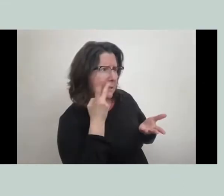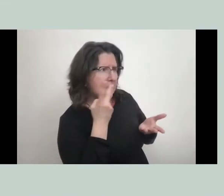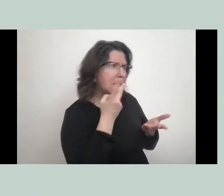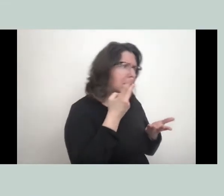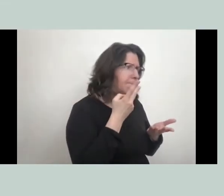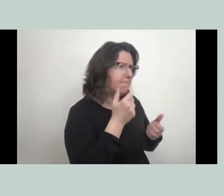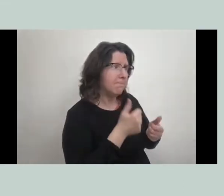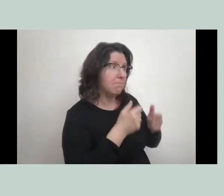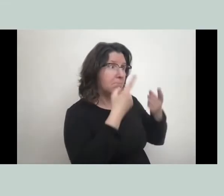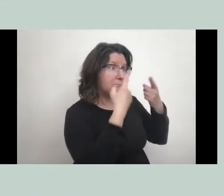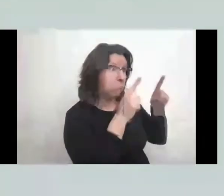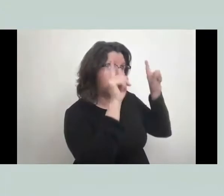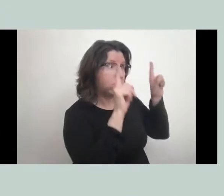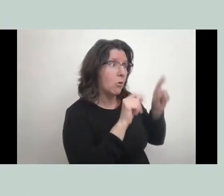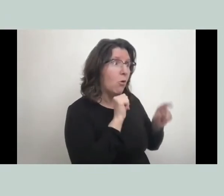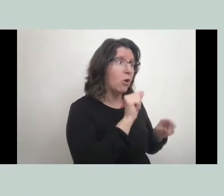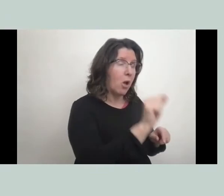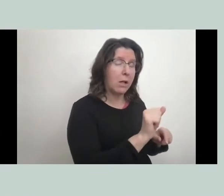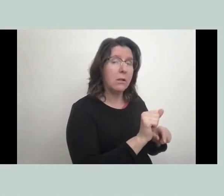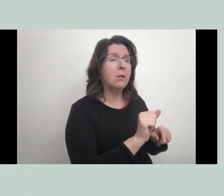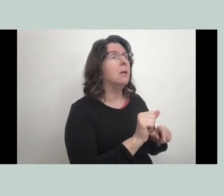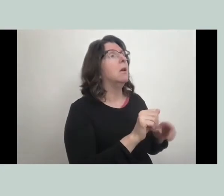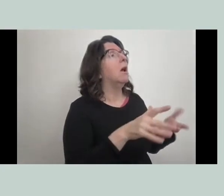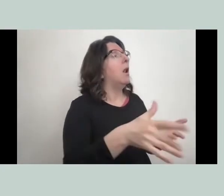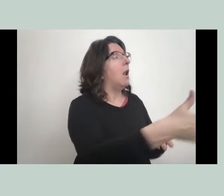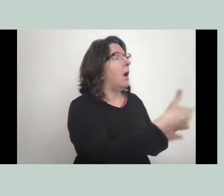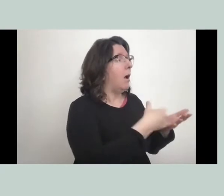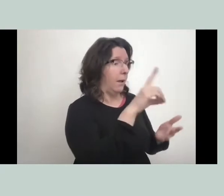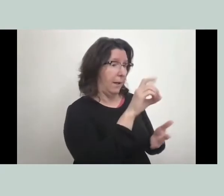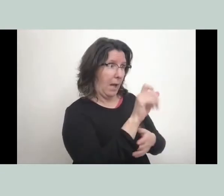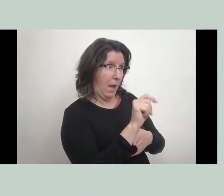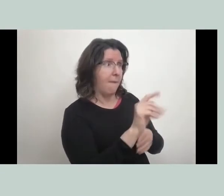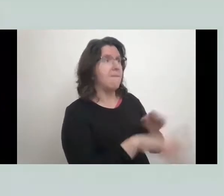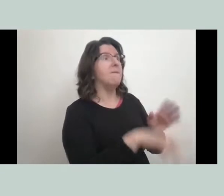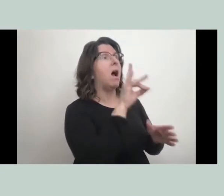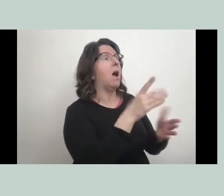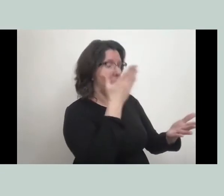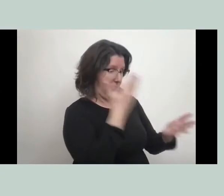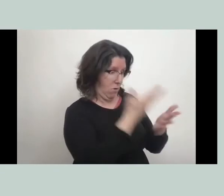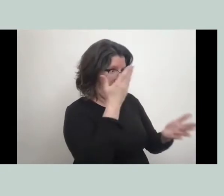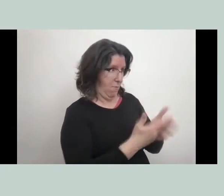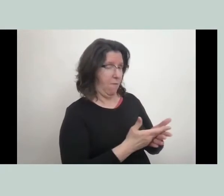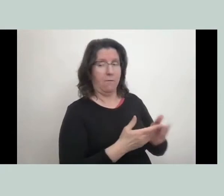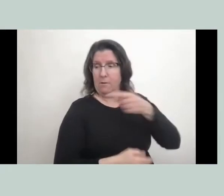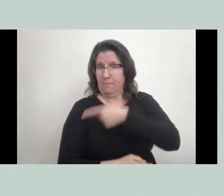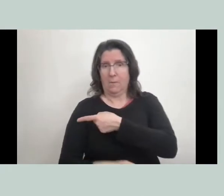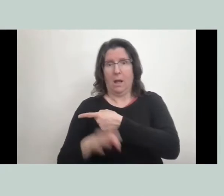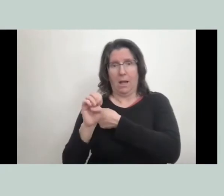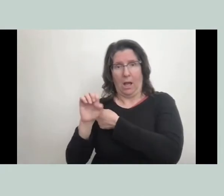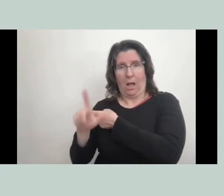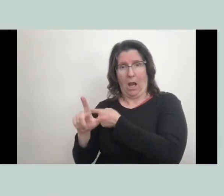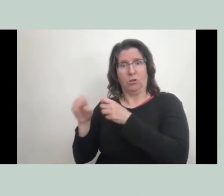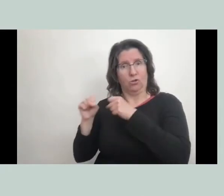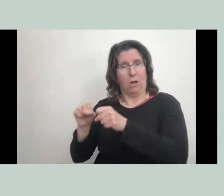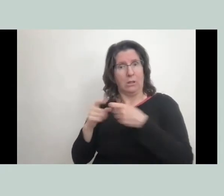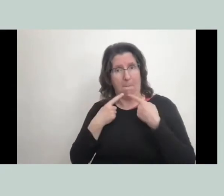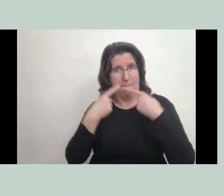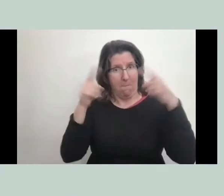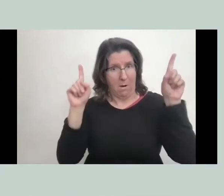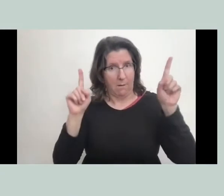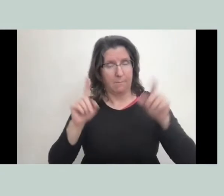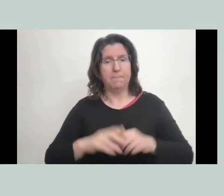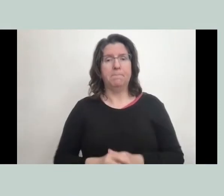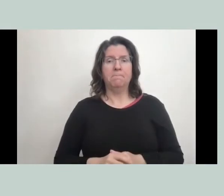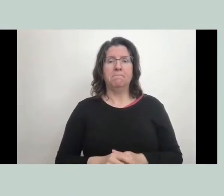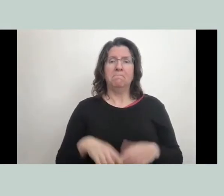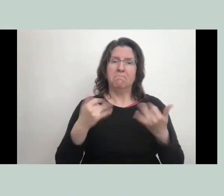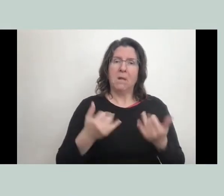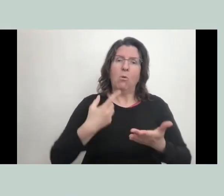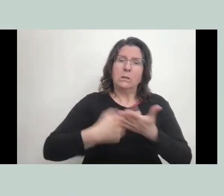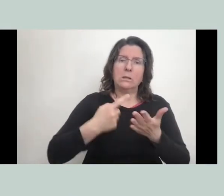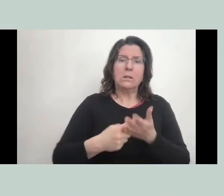However, now we have a body of research that shows the effectiveness of some of these strategies for deaf learners.